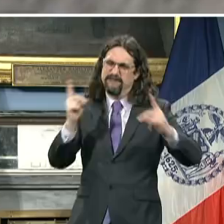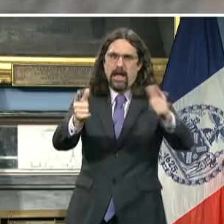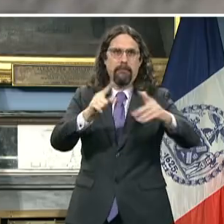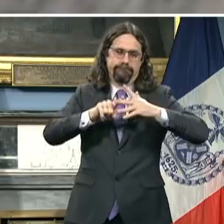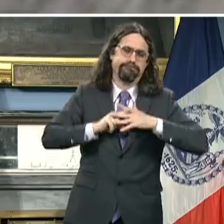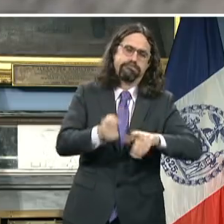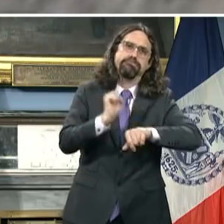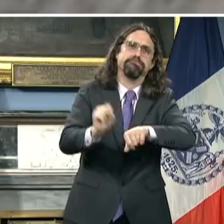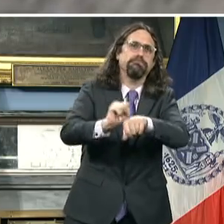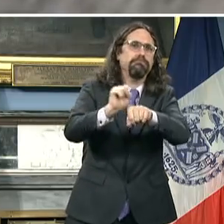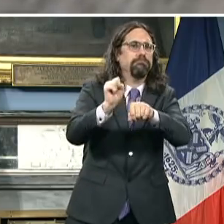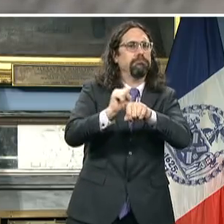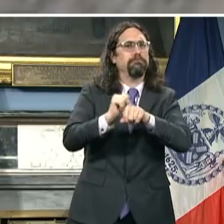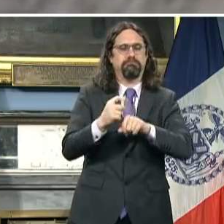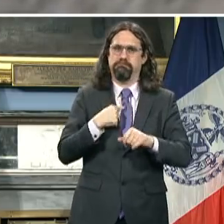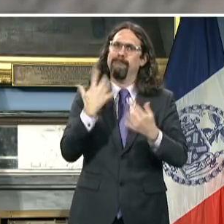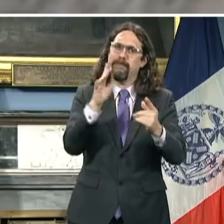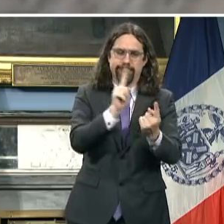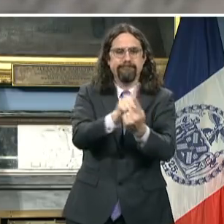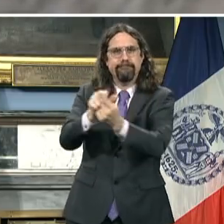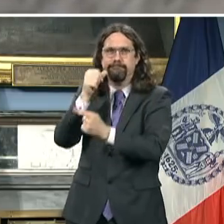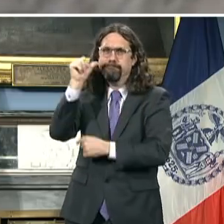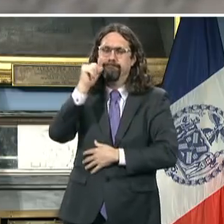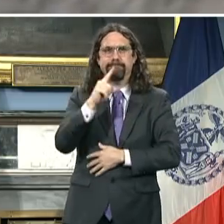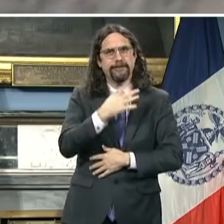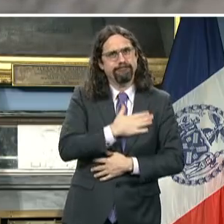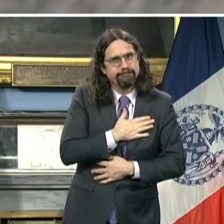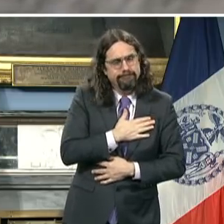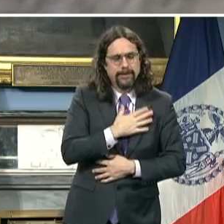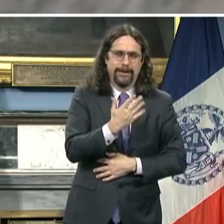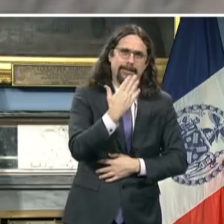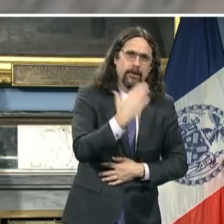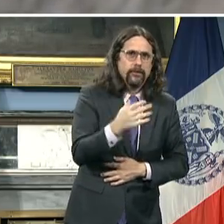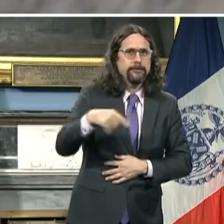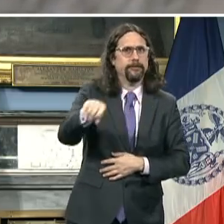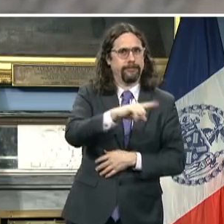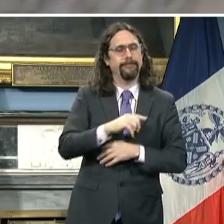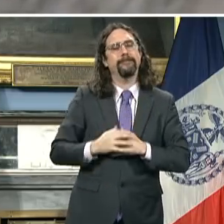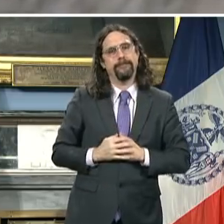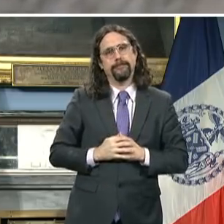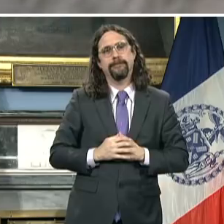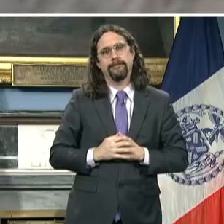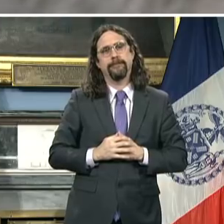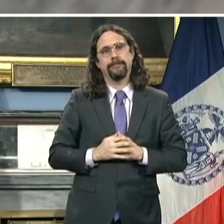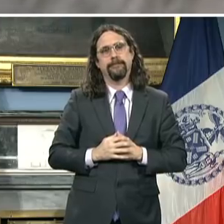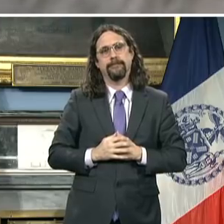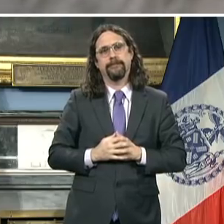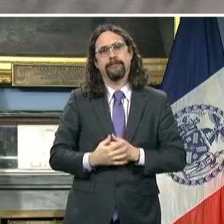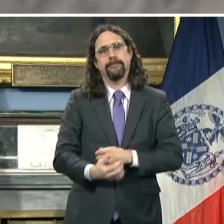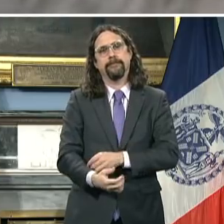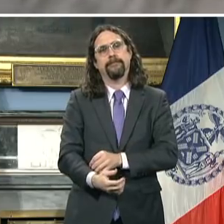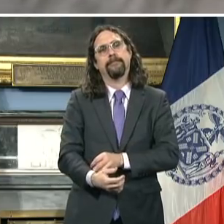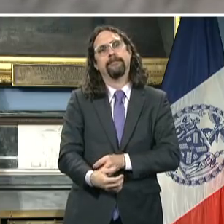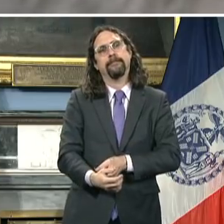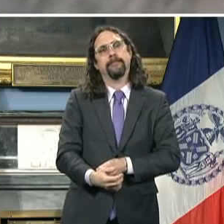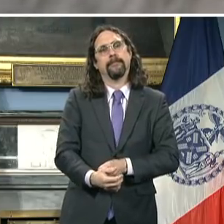IN OUR PUBLIC HOSPITALS. I'M SO GRATEFUL TO ALL OF THEM. IT WAS VERY MOVING TO GREET THEM AS THEY ARRIVED IN NEW YORK CITY.